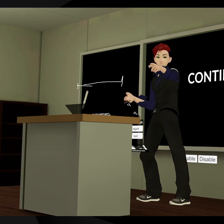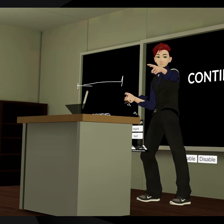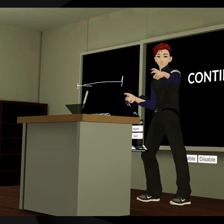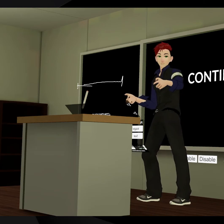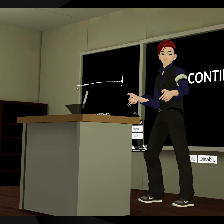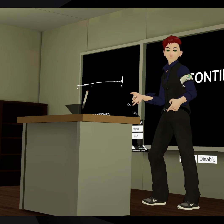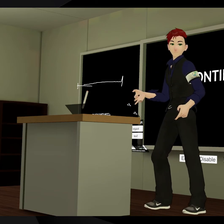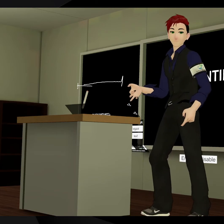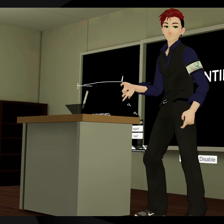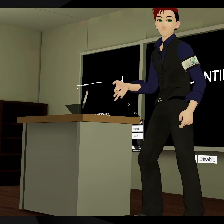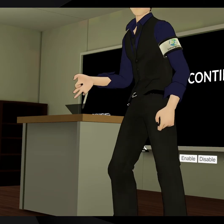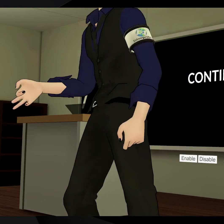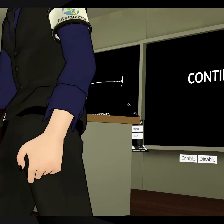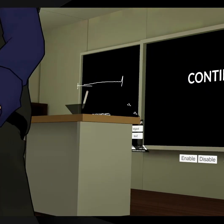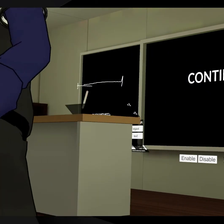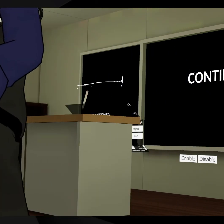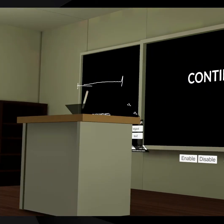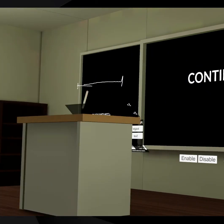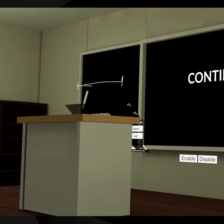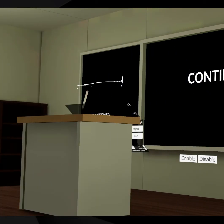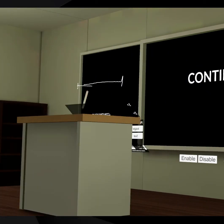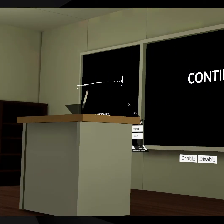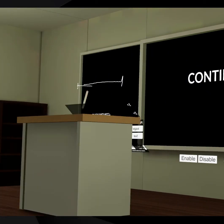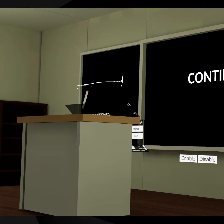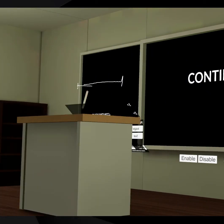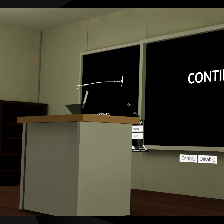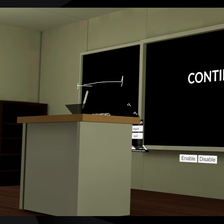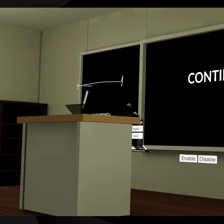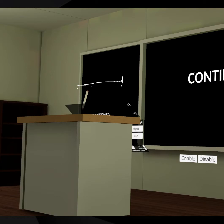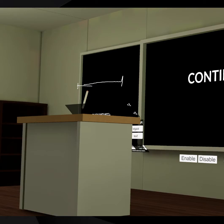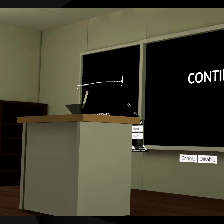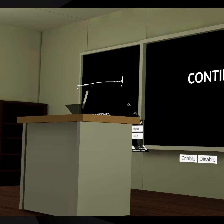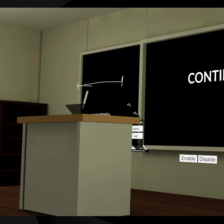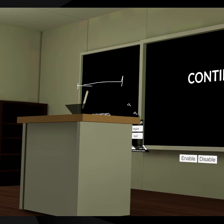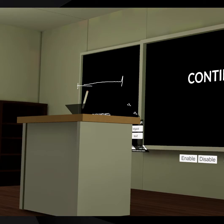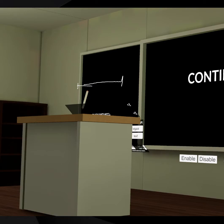reaper ¿ your avatar is black and i'm really like